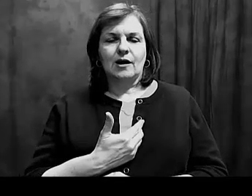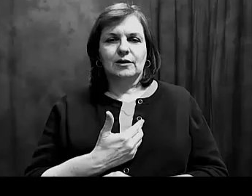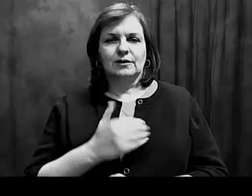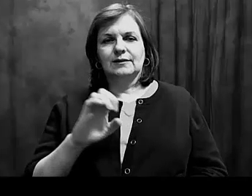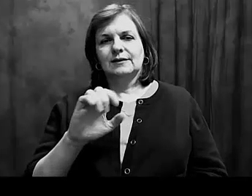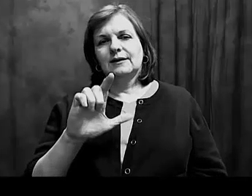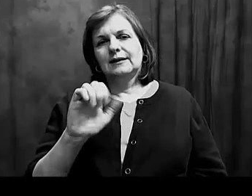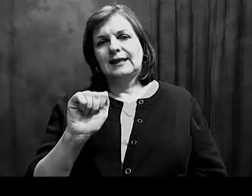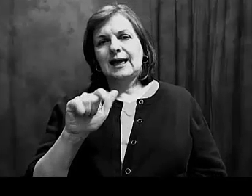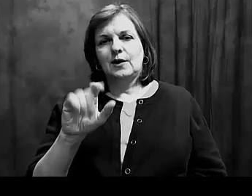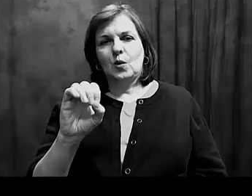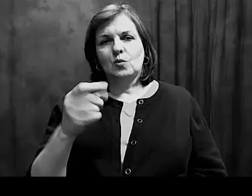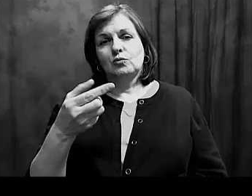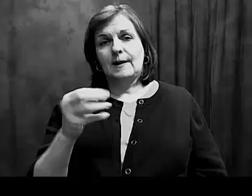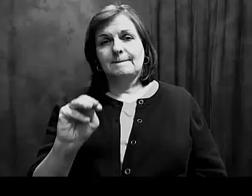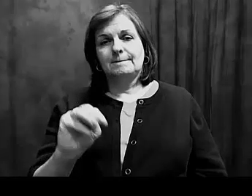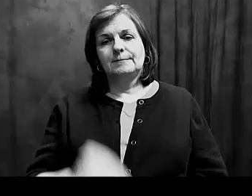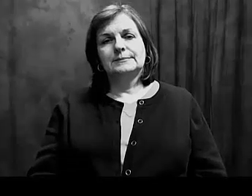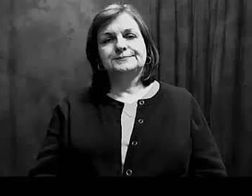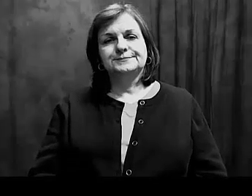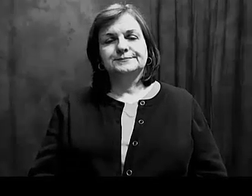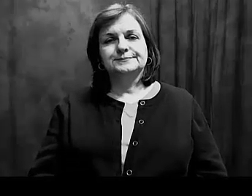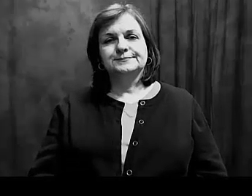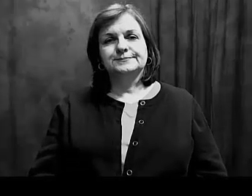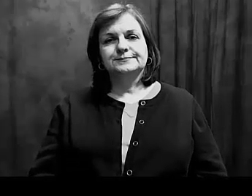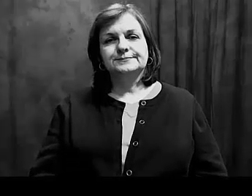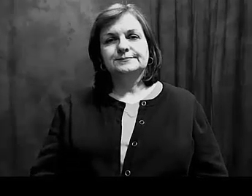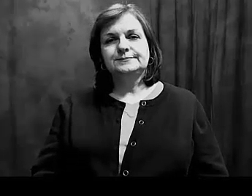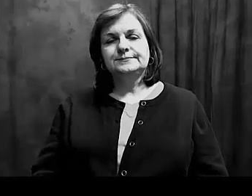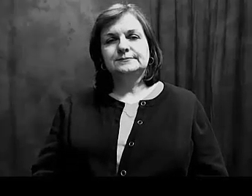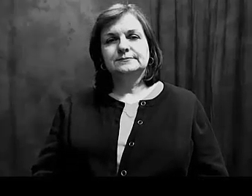our cladogram. now we look at this development